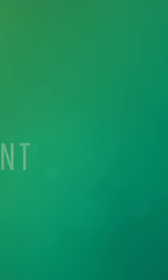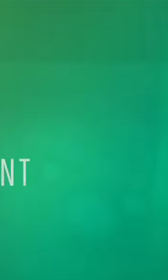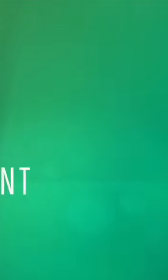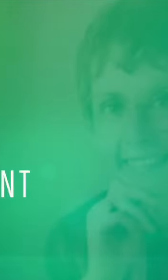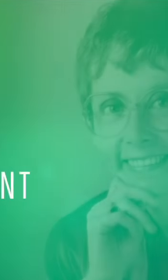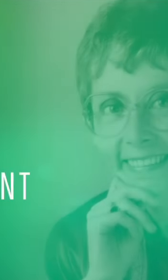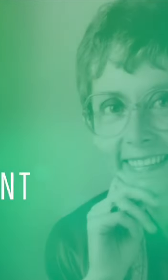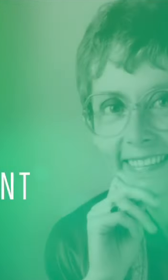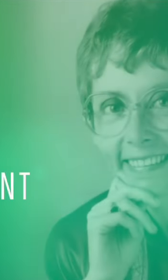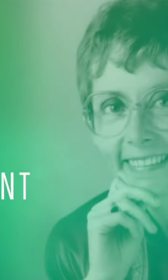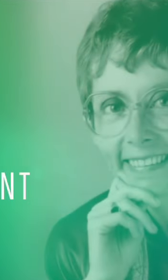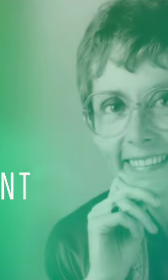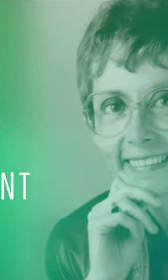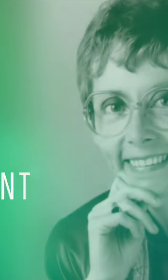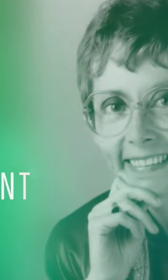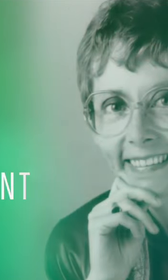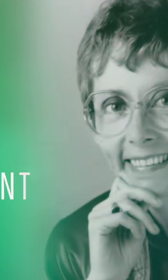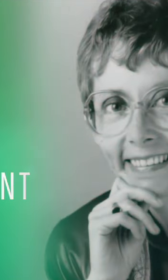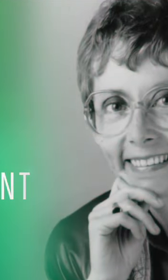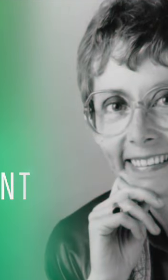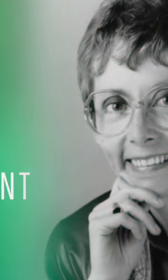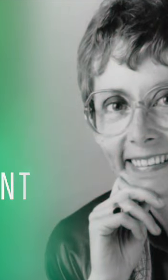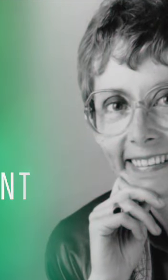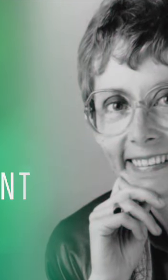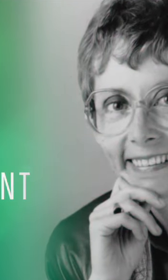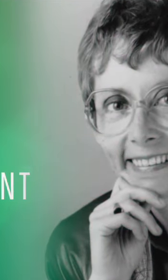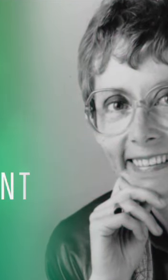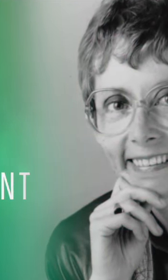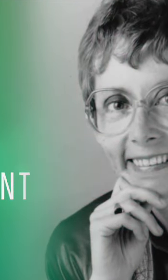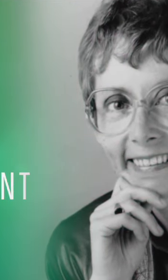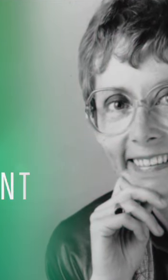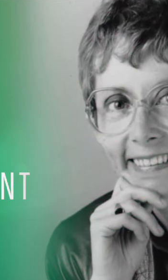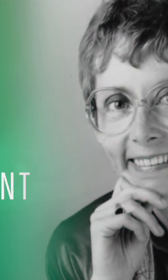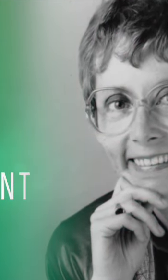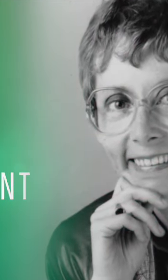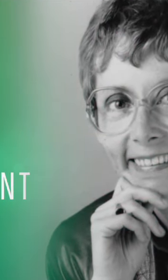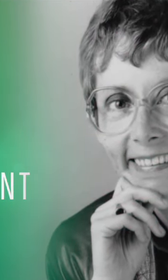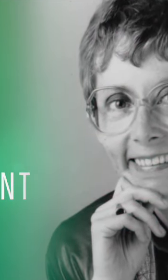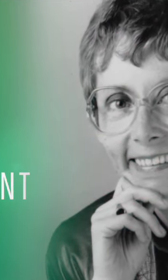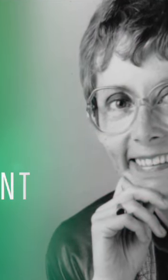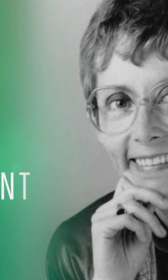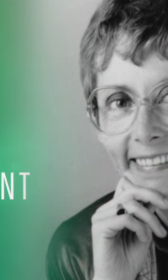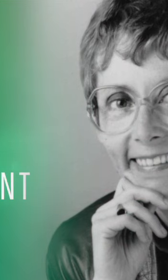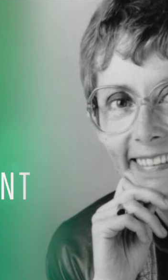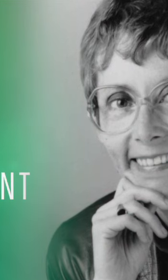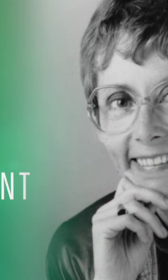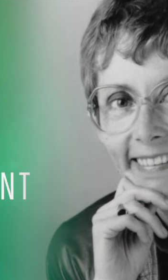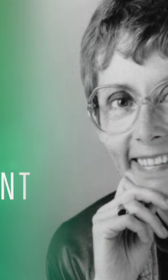The 2020 Australia Council Award for Lifetime Achievement in Literature